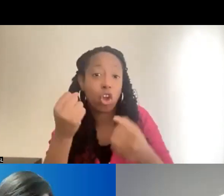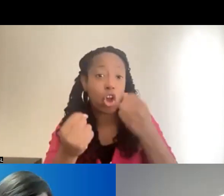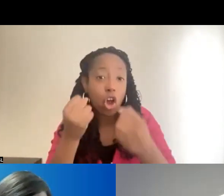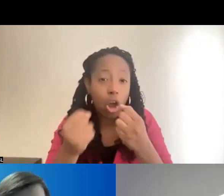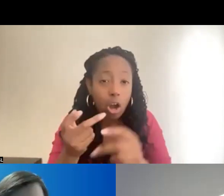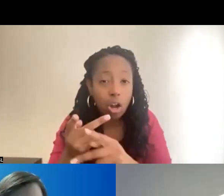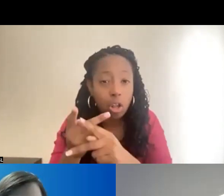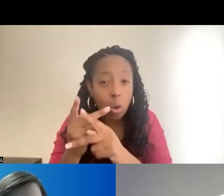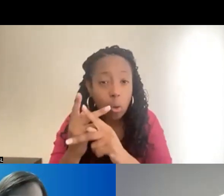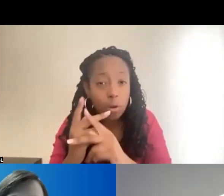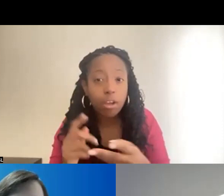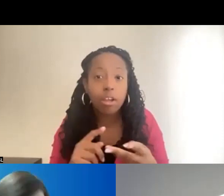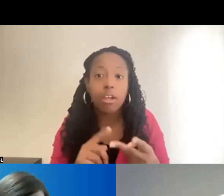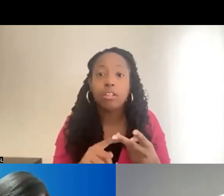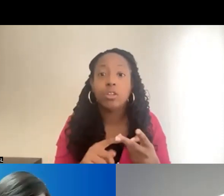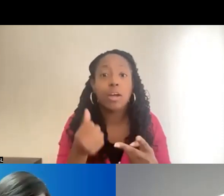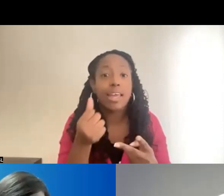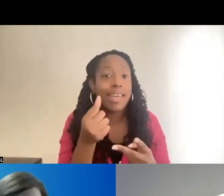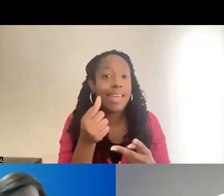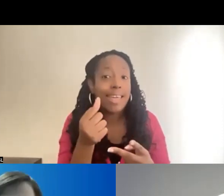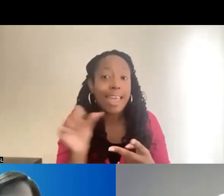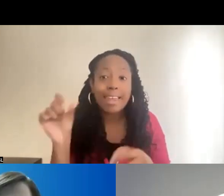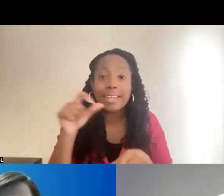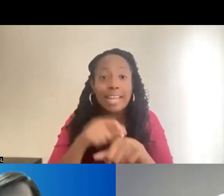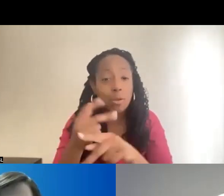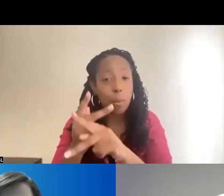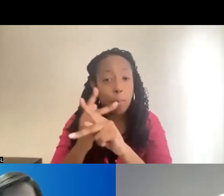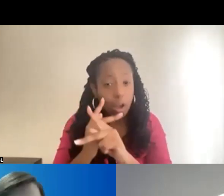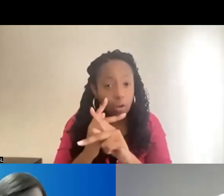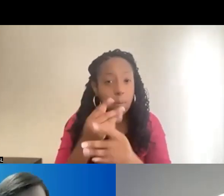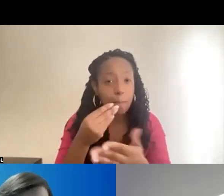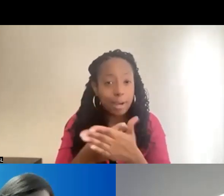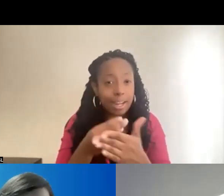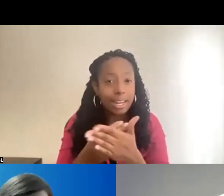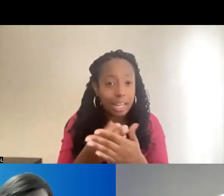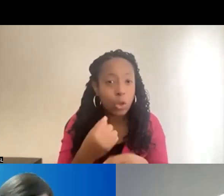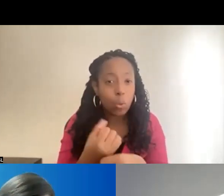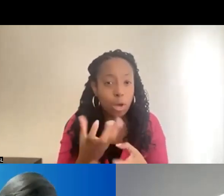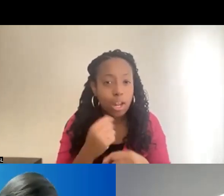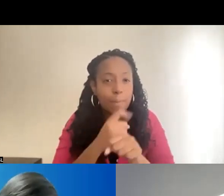you pay off should be done on time of course if you are late that can also negatively affect your